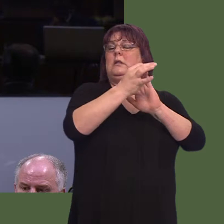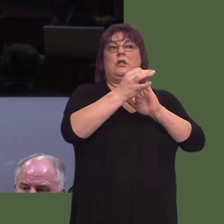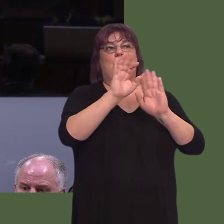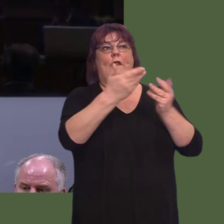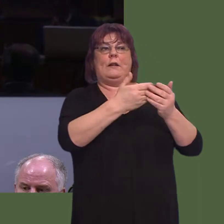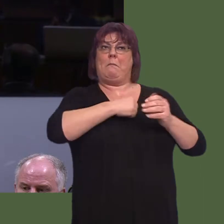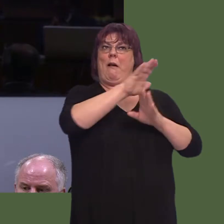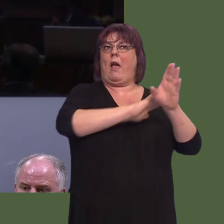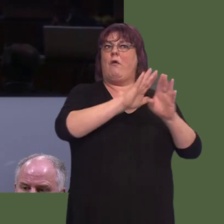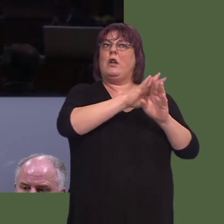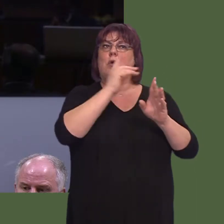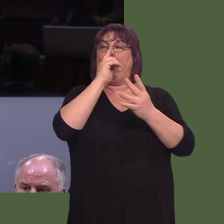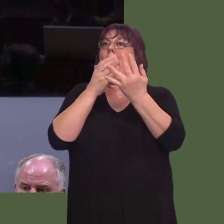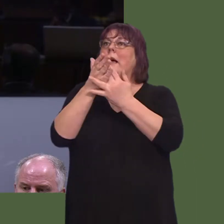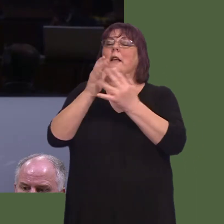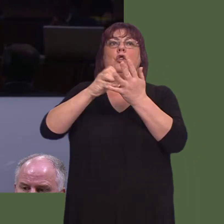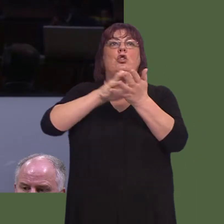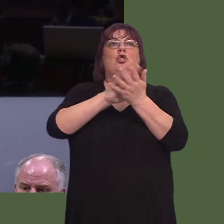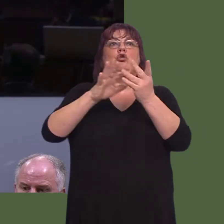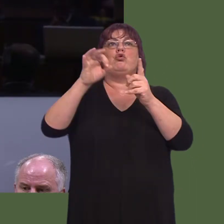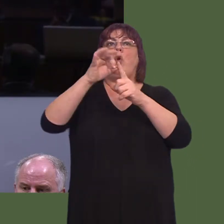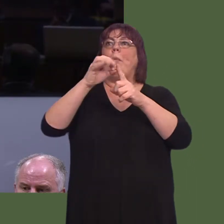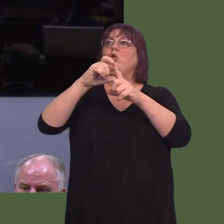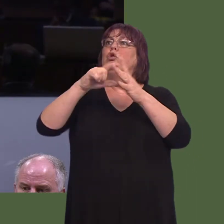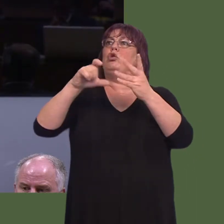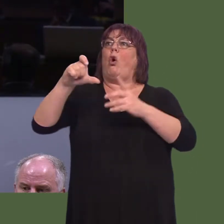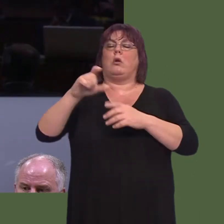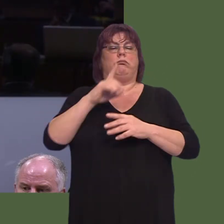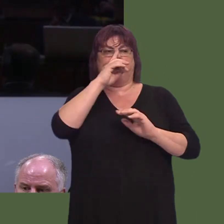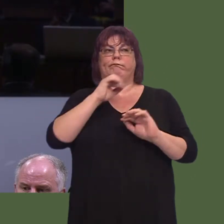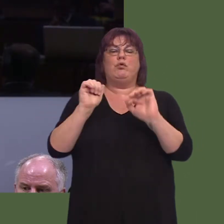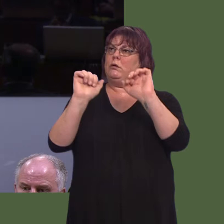The current out-of-hours service is run by Shropdoc, and the health board has said that